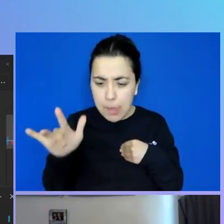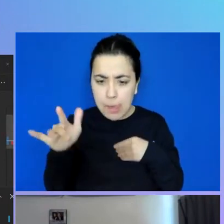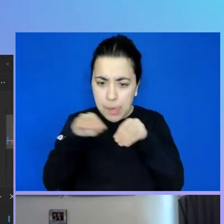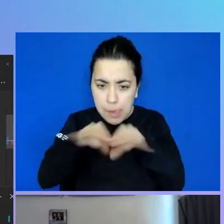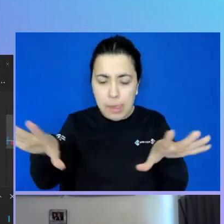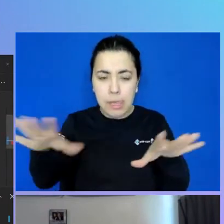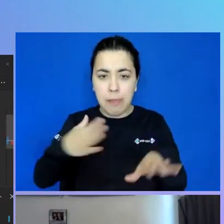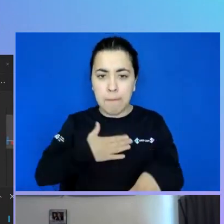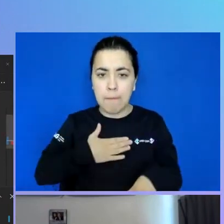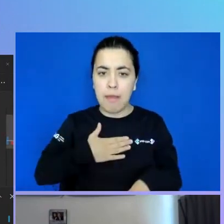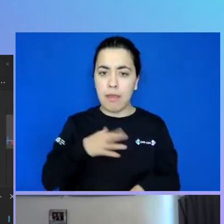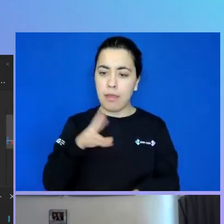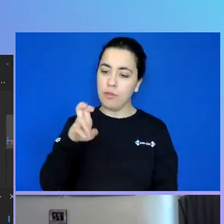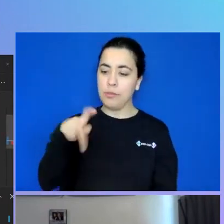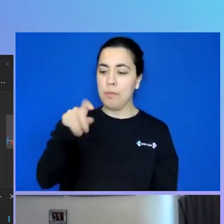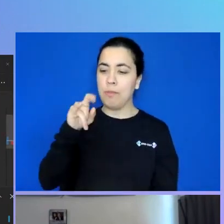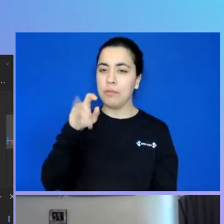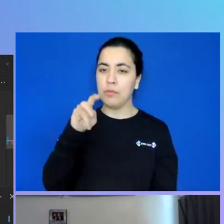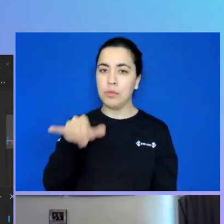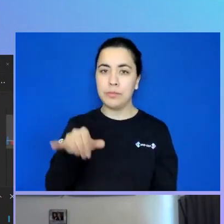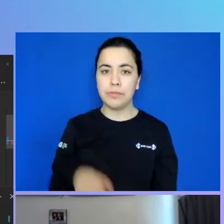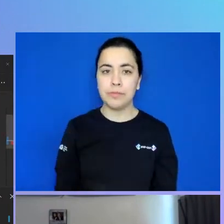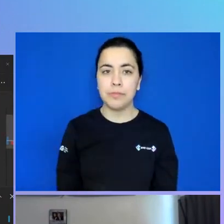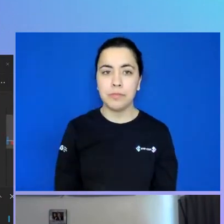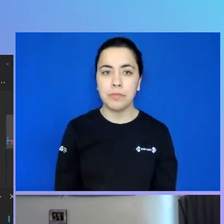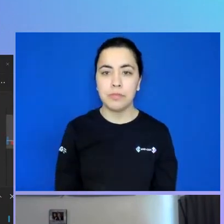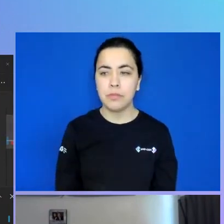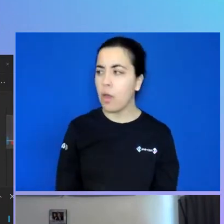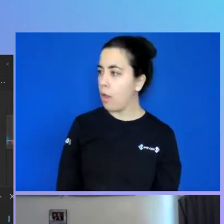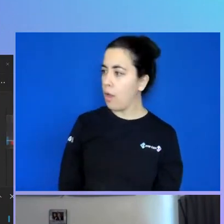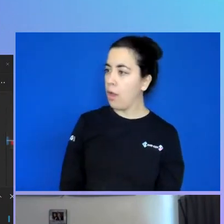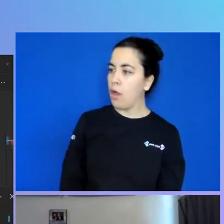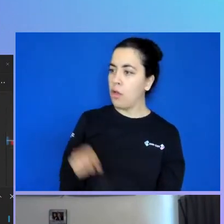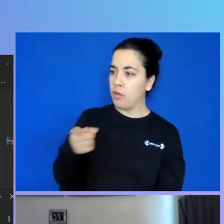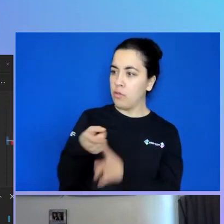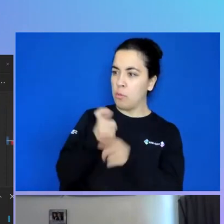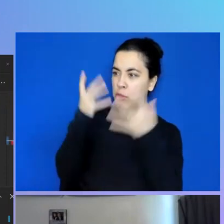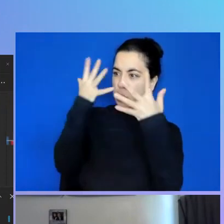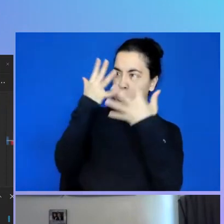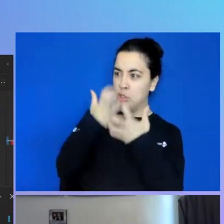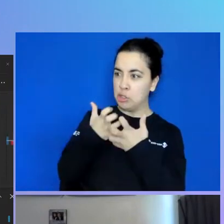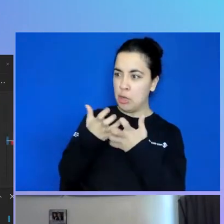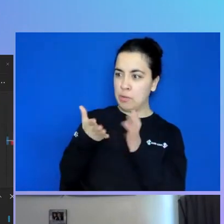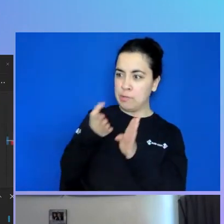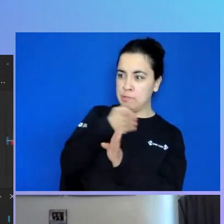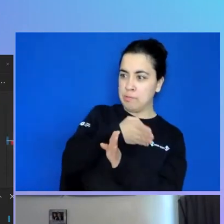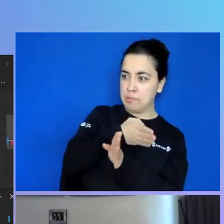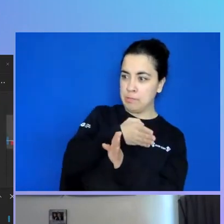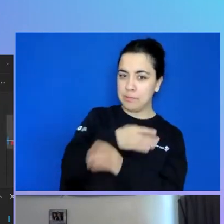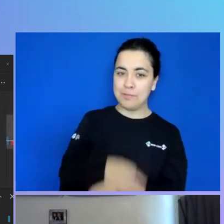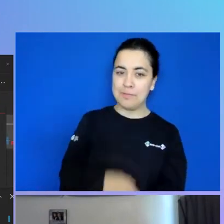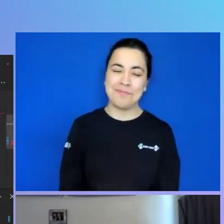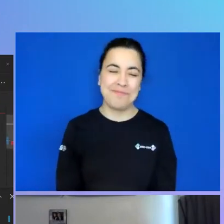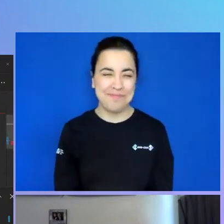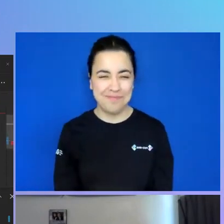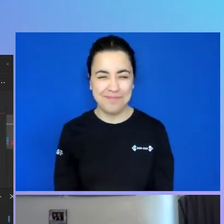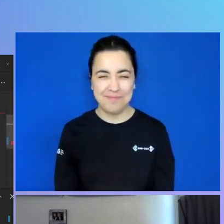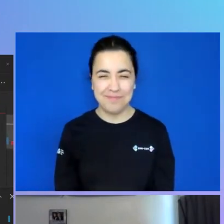repository. You are from the dark side. So let's save my